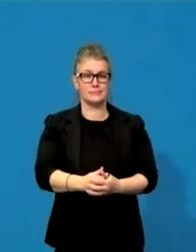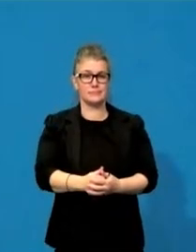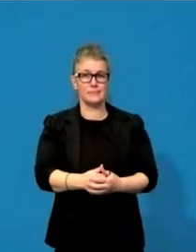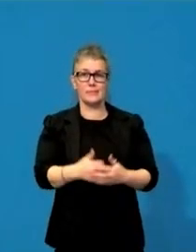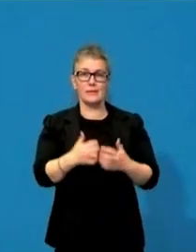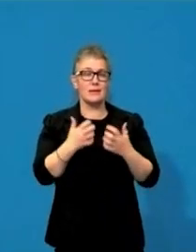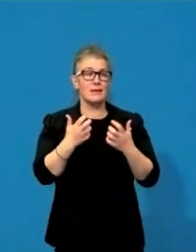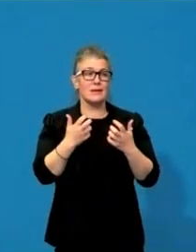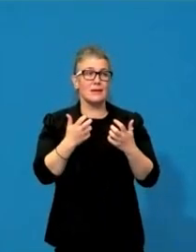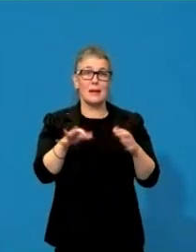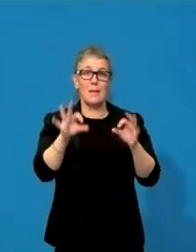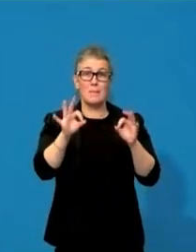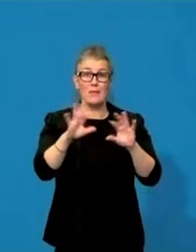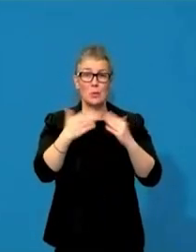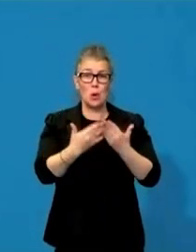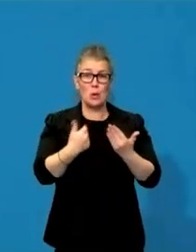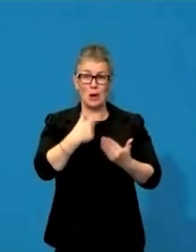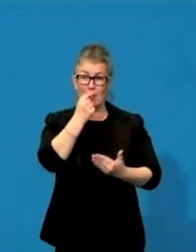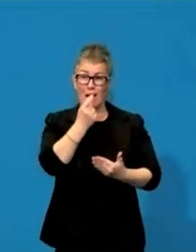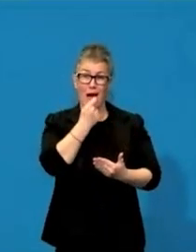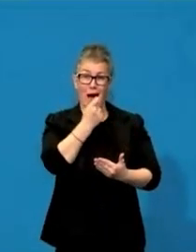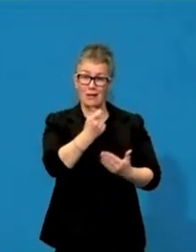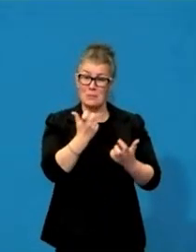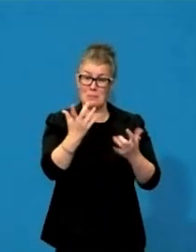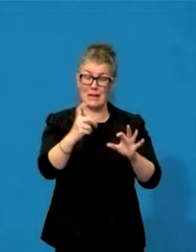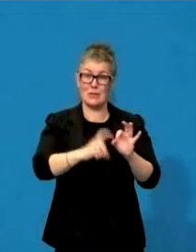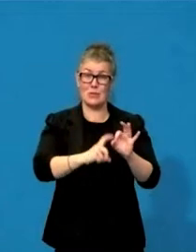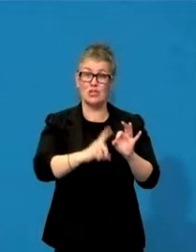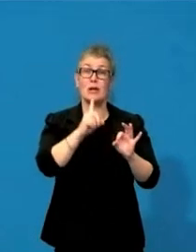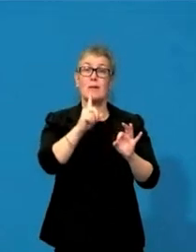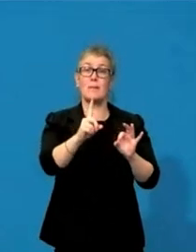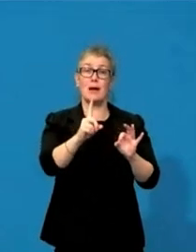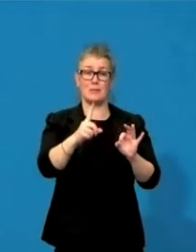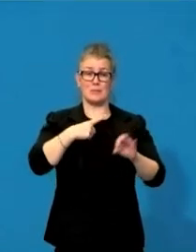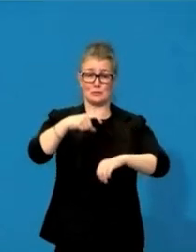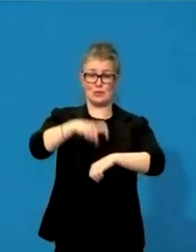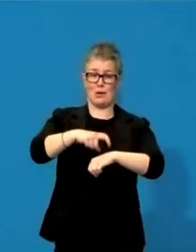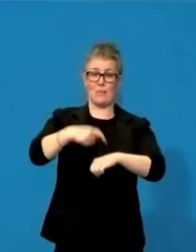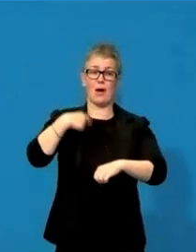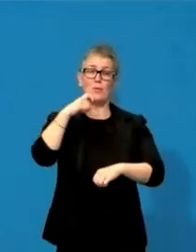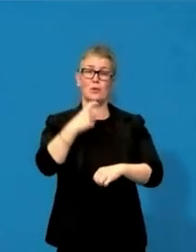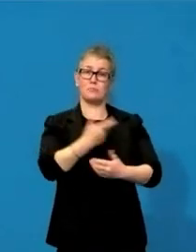world, ask you now but because of the time, I'm going to invite the Commissioners to ask you any questions they wish.